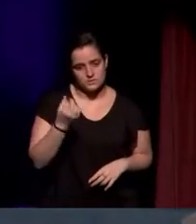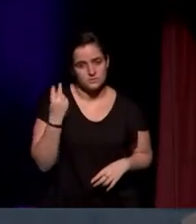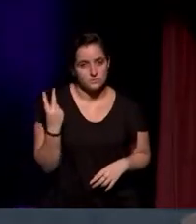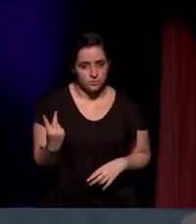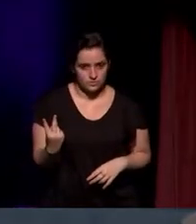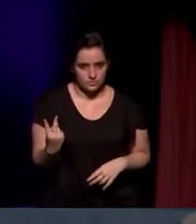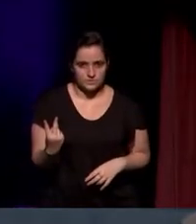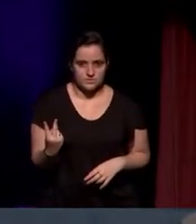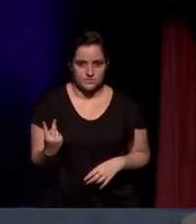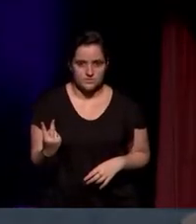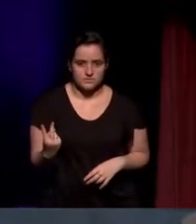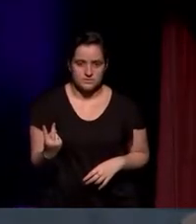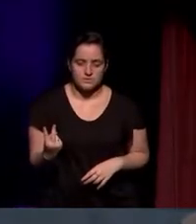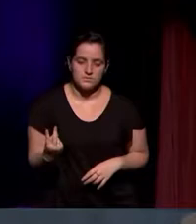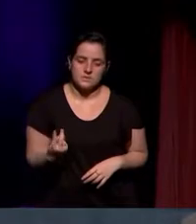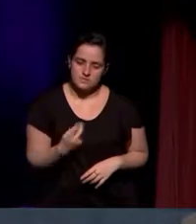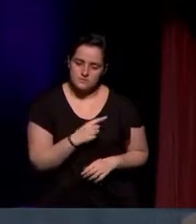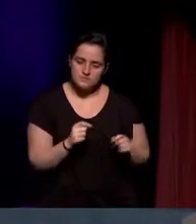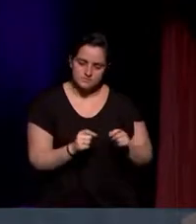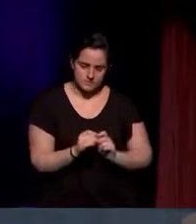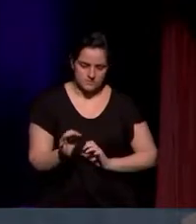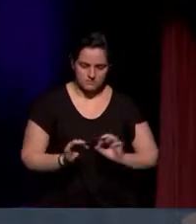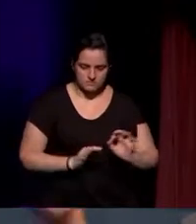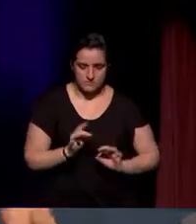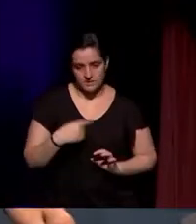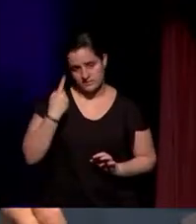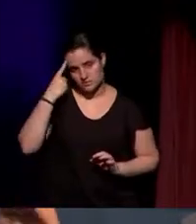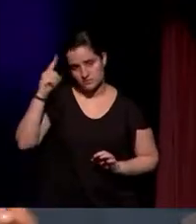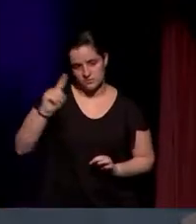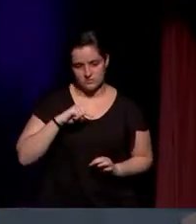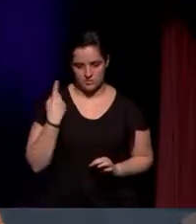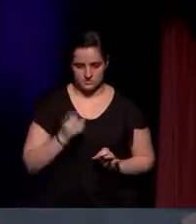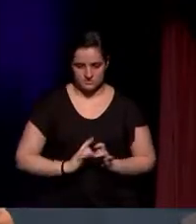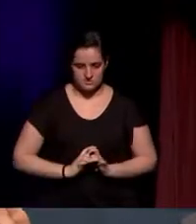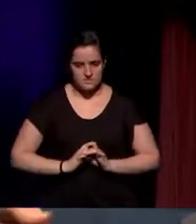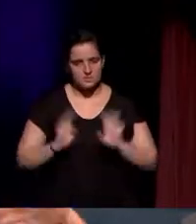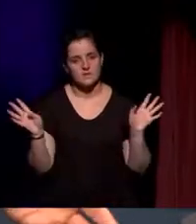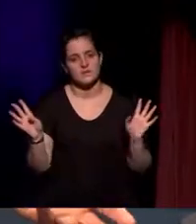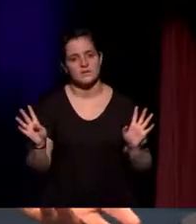what is going to be later the 25th of June will be the day of our independence, in 1975,